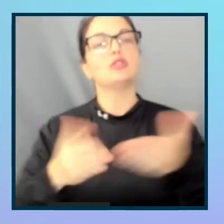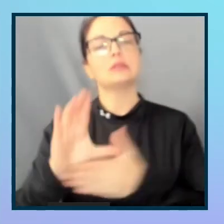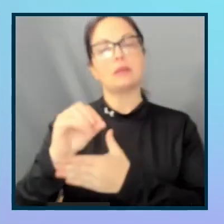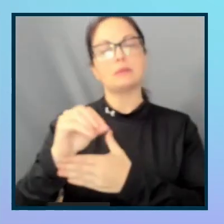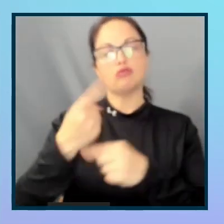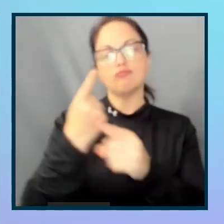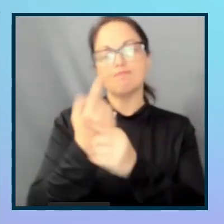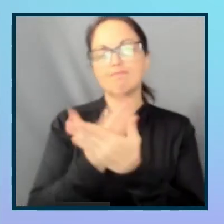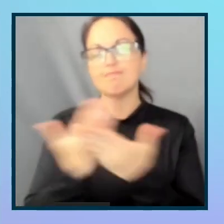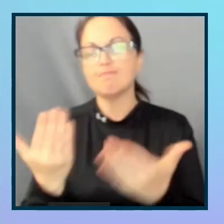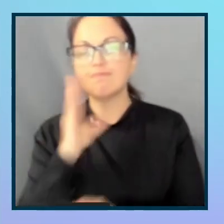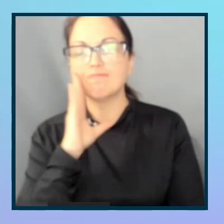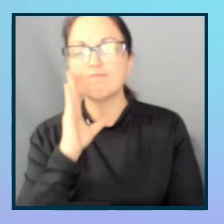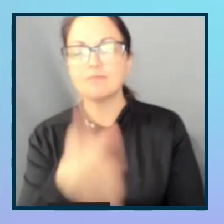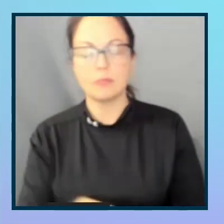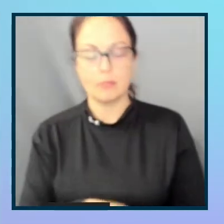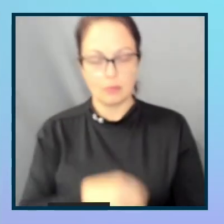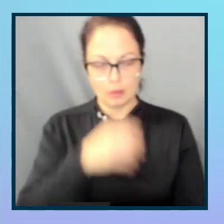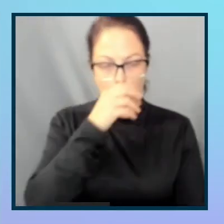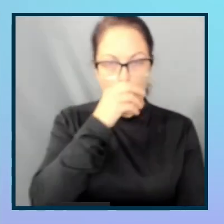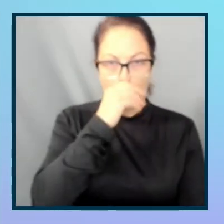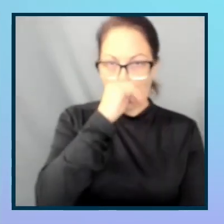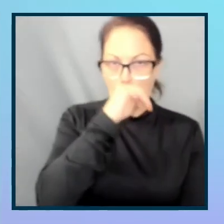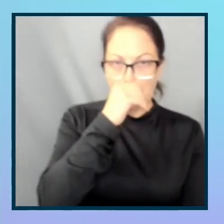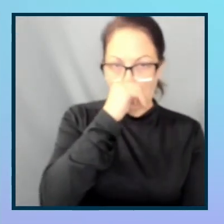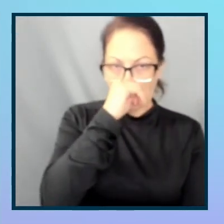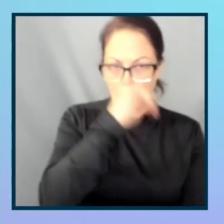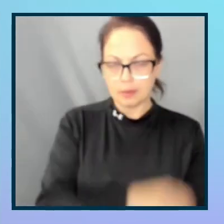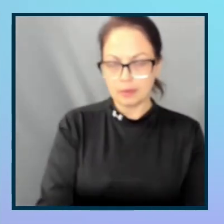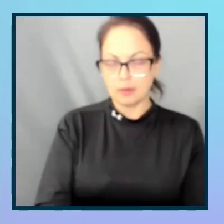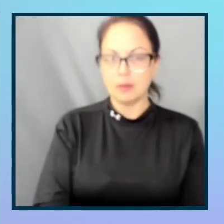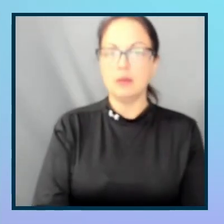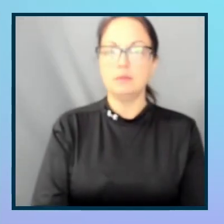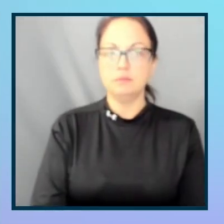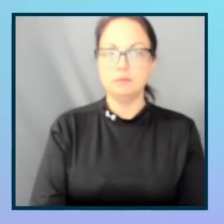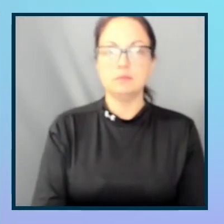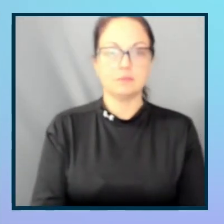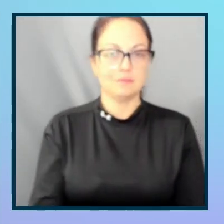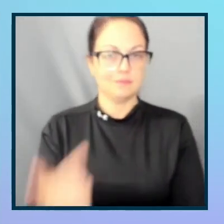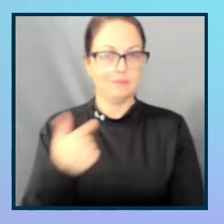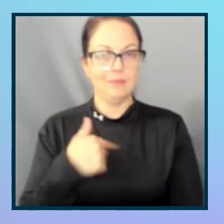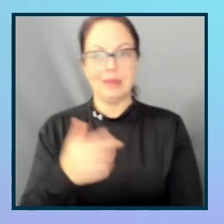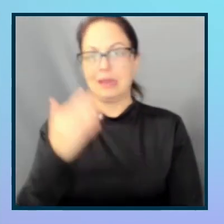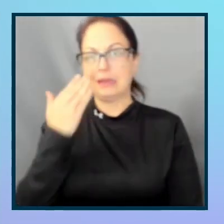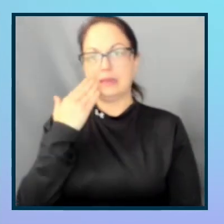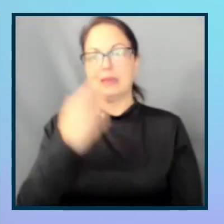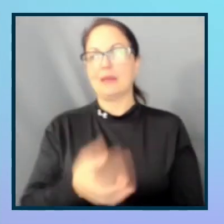I think also, given all of the social unrest in the last few years, the Black Lives Matter movement,